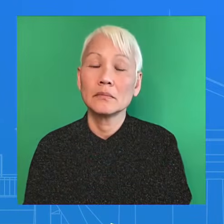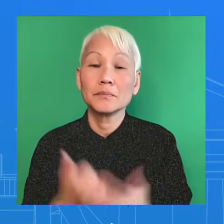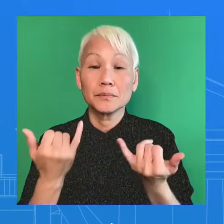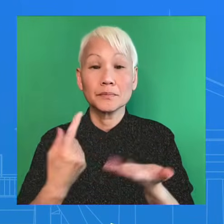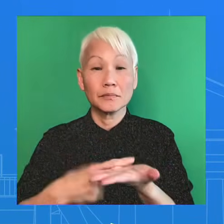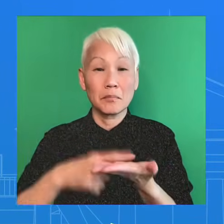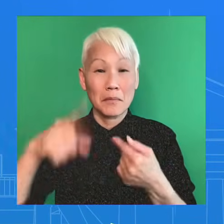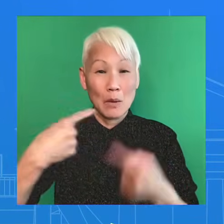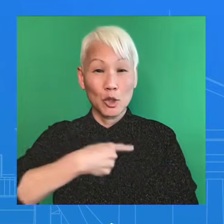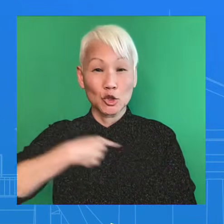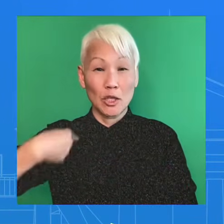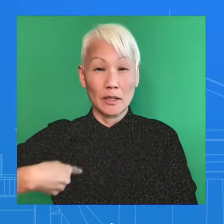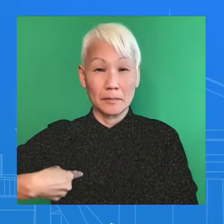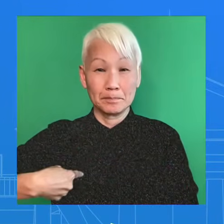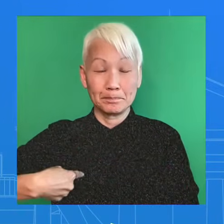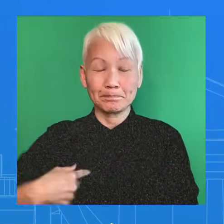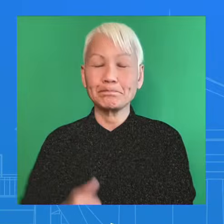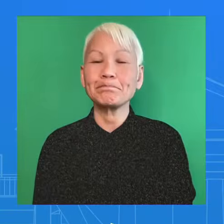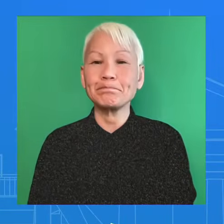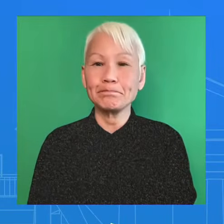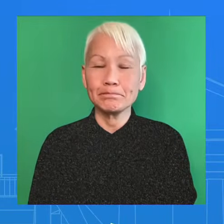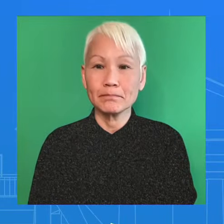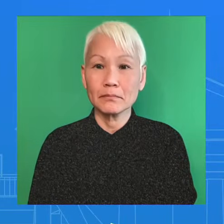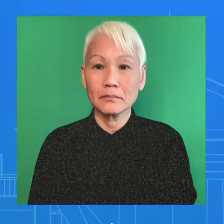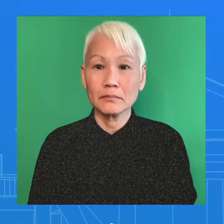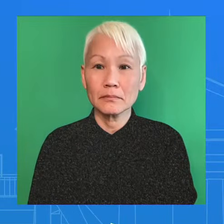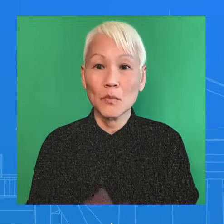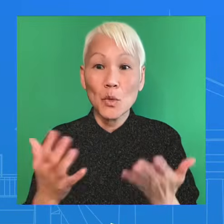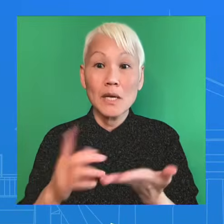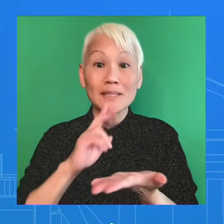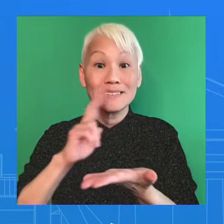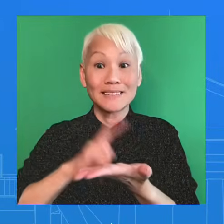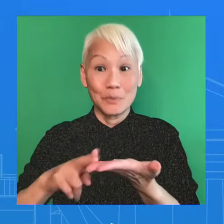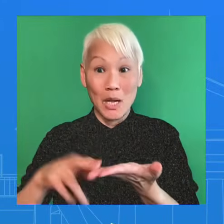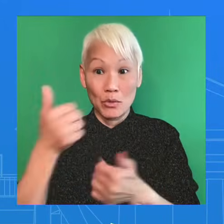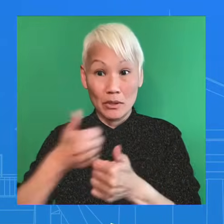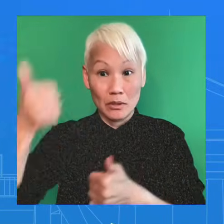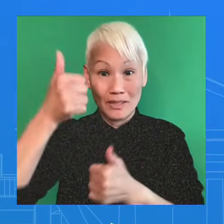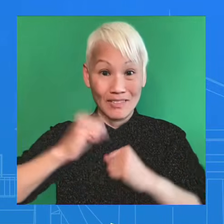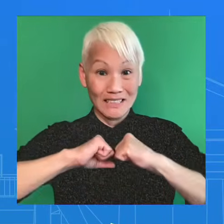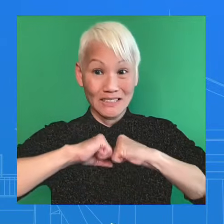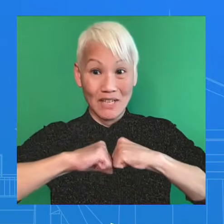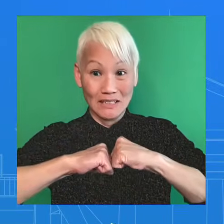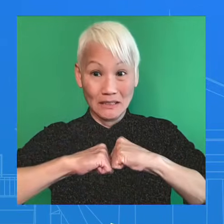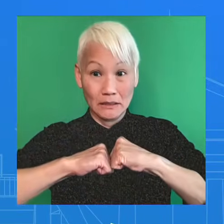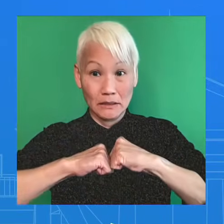is not being able to meet his counterpart in Singapore, and yet Kritenbrink, Assistant Secretary,